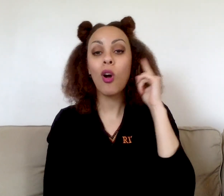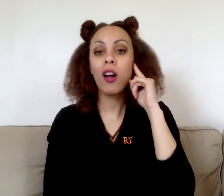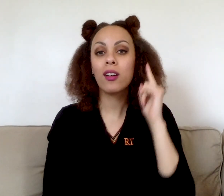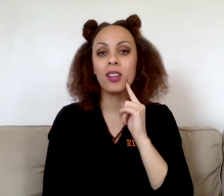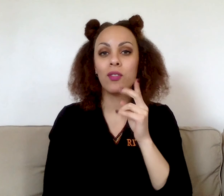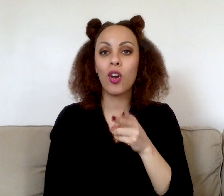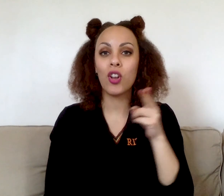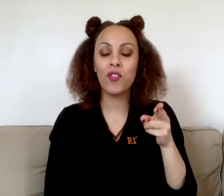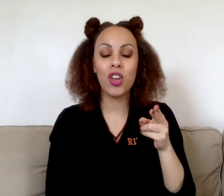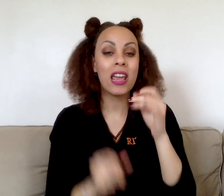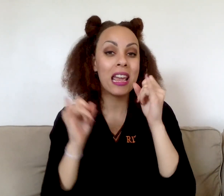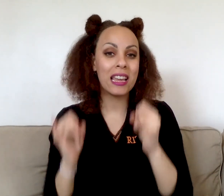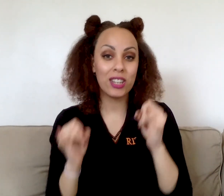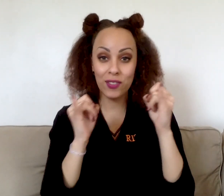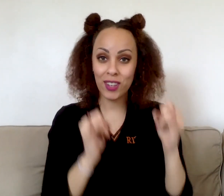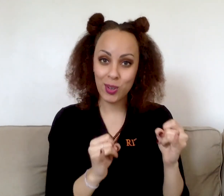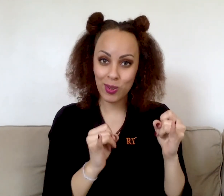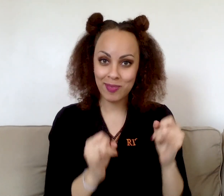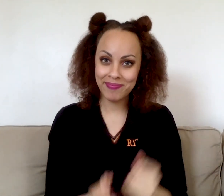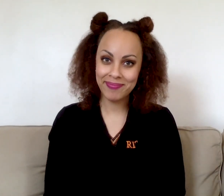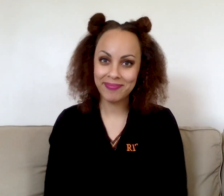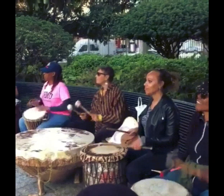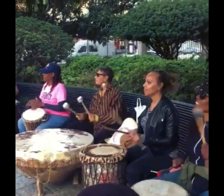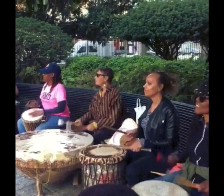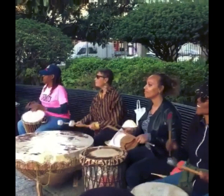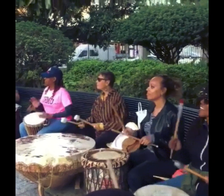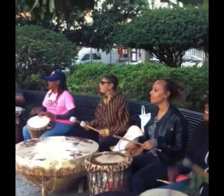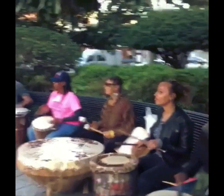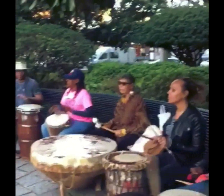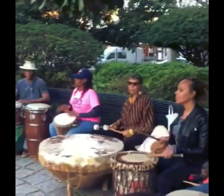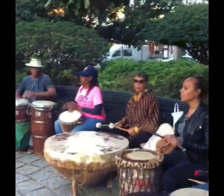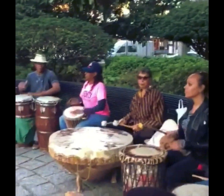especially for Deaf and Hard of Hearing Individuals.